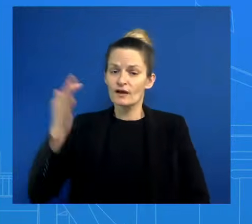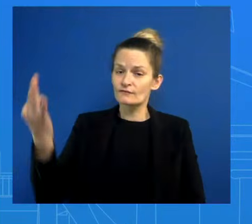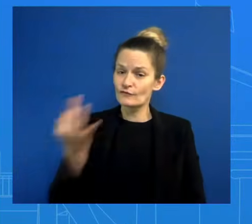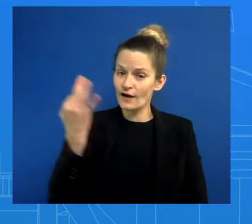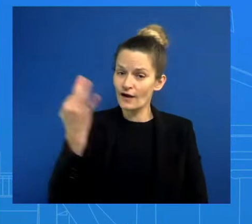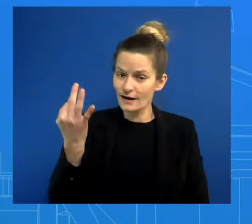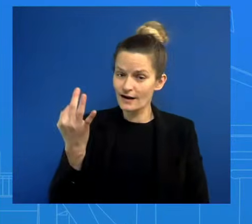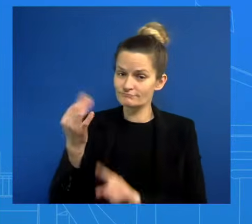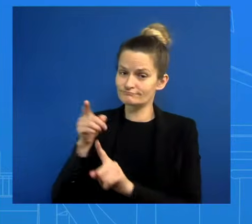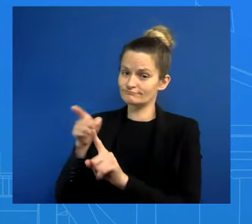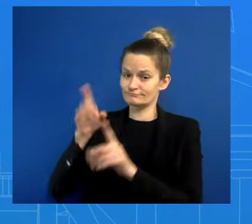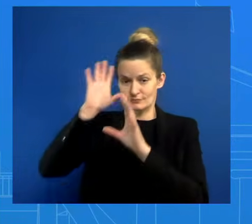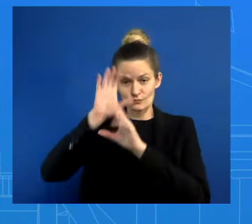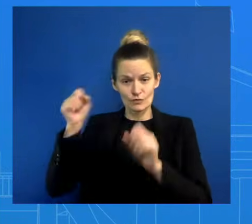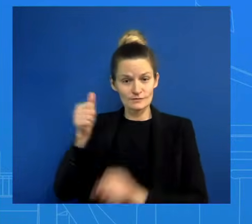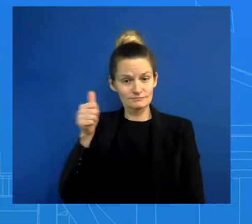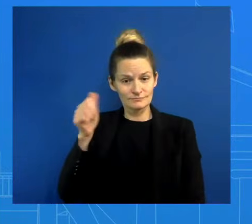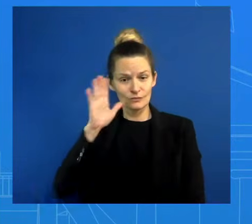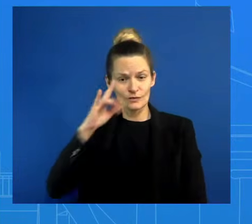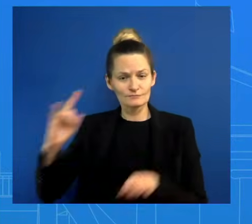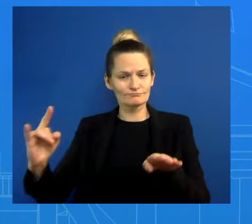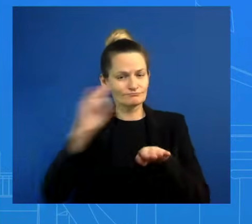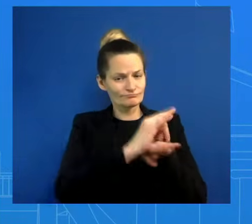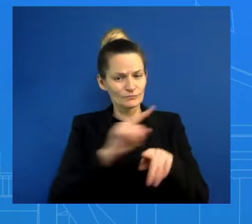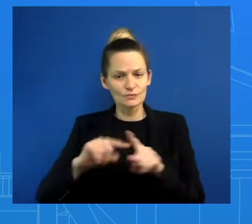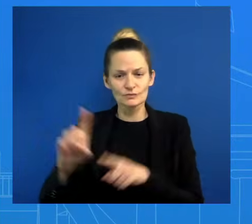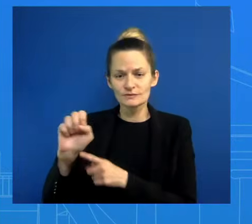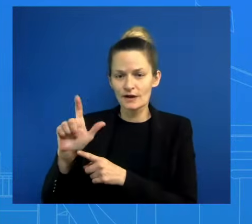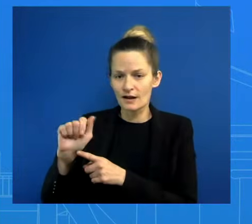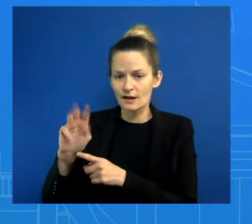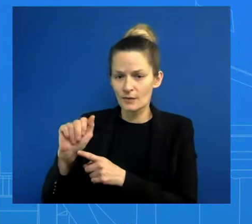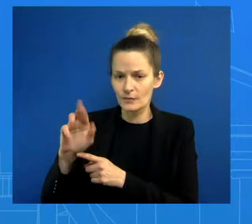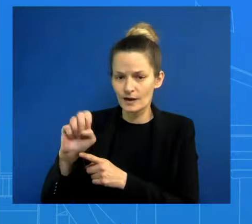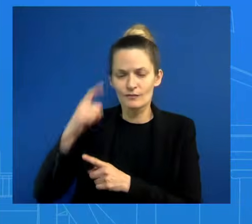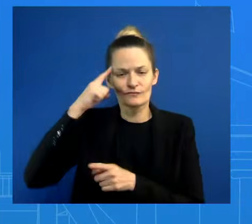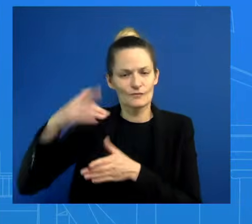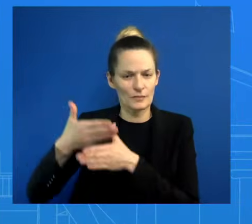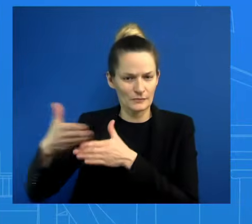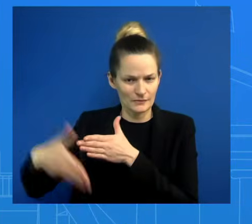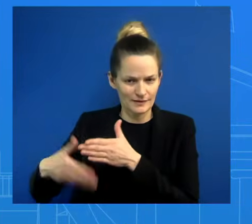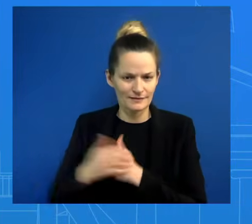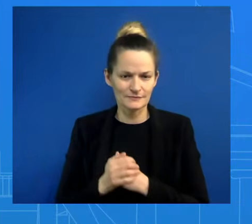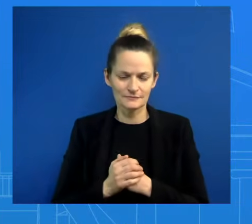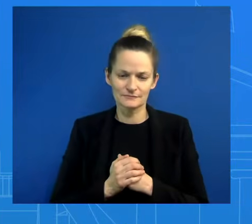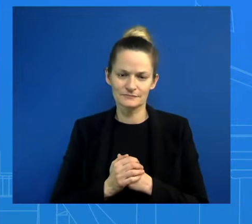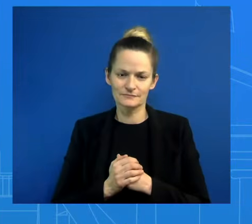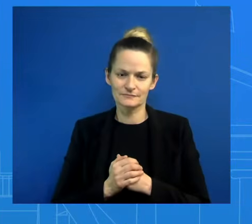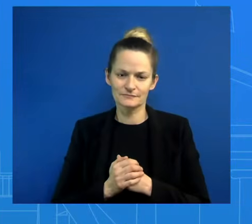With that, it's all yours, Zeke. The Press: Thanks, Karine. Did the President get a heads up from Senator Sinema